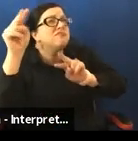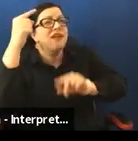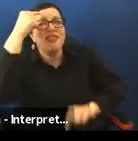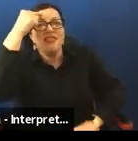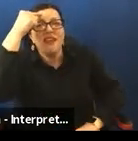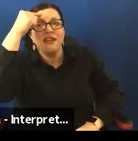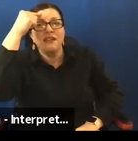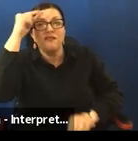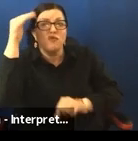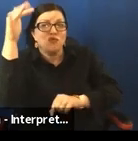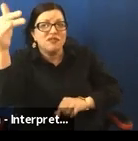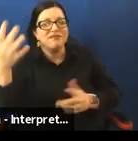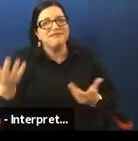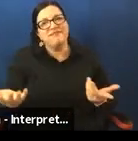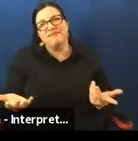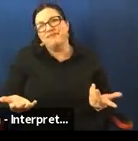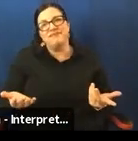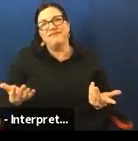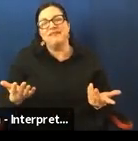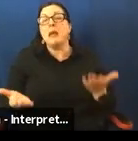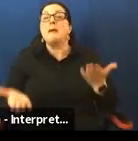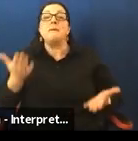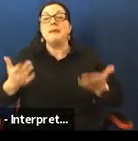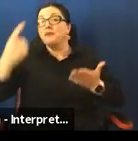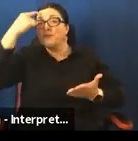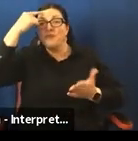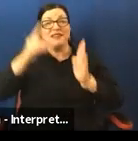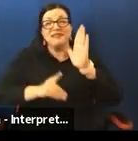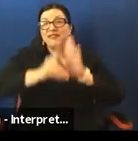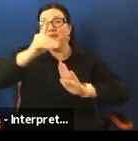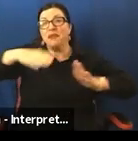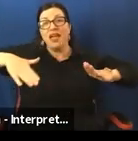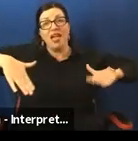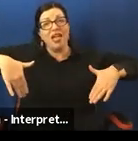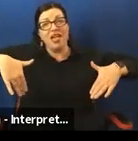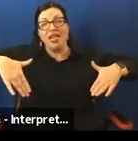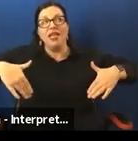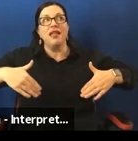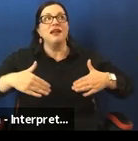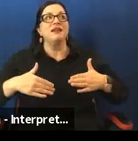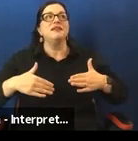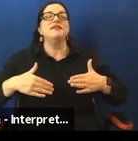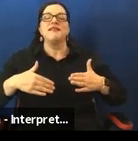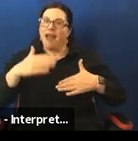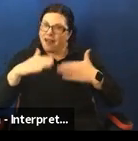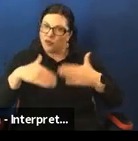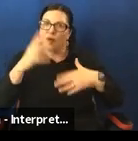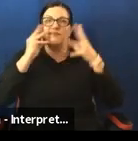Jason Williams: That is probably underdeveloped and isn't fully developed until they've had enough experiences around future thinking